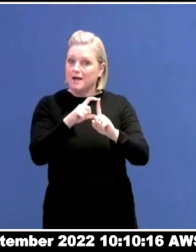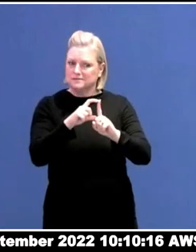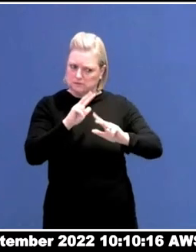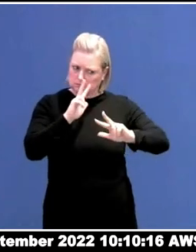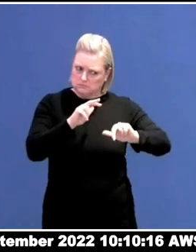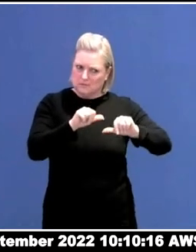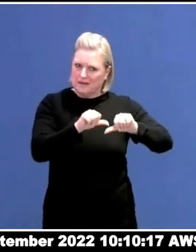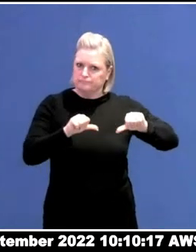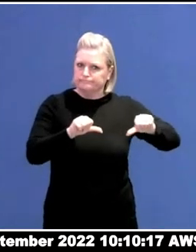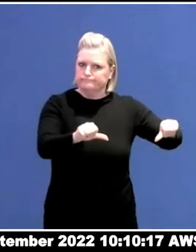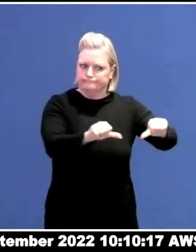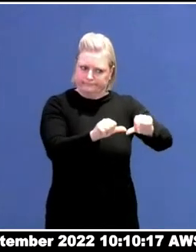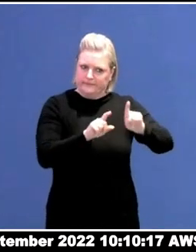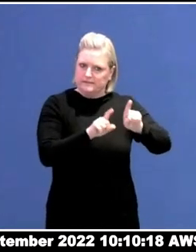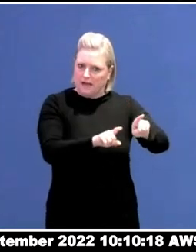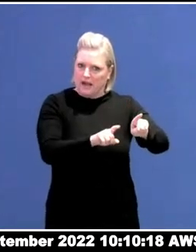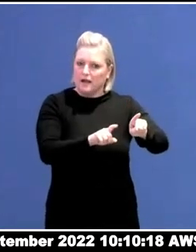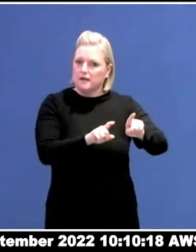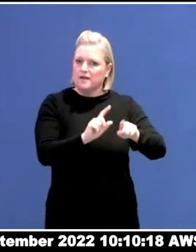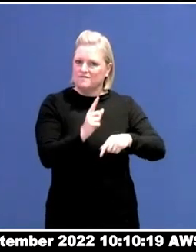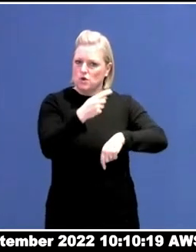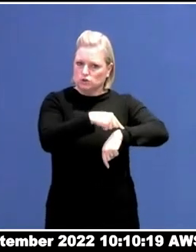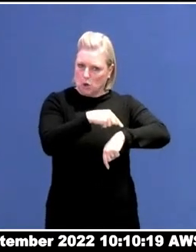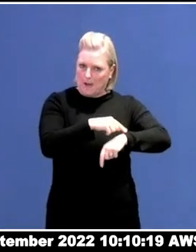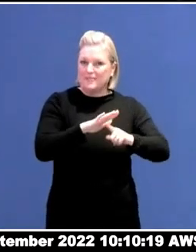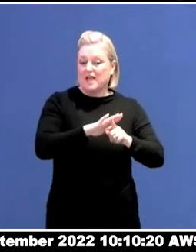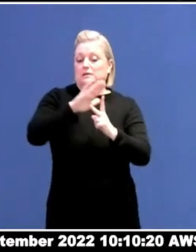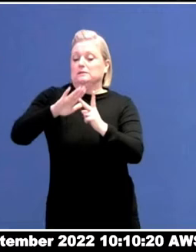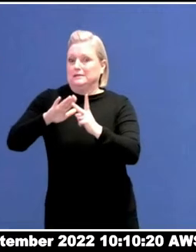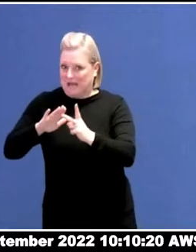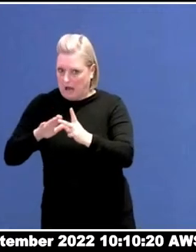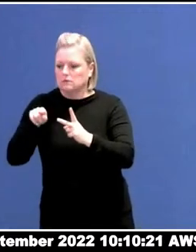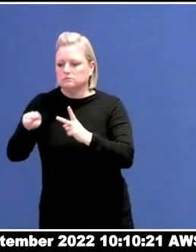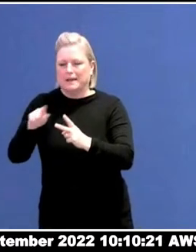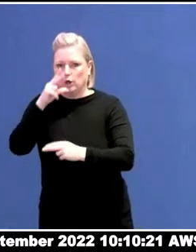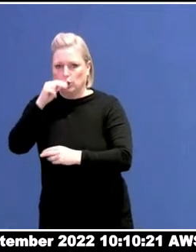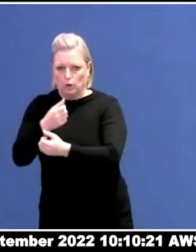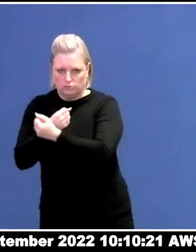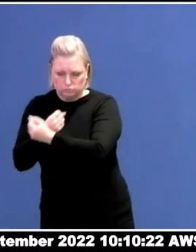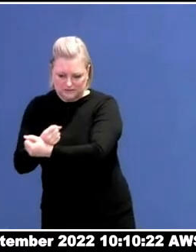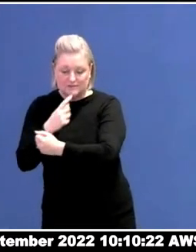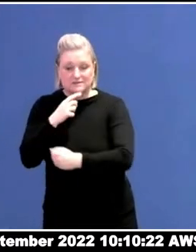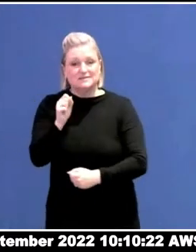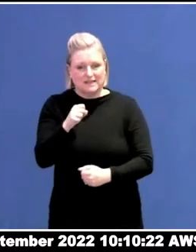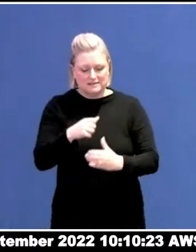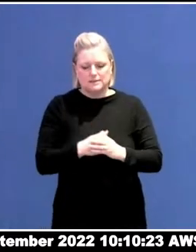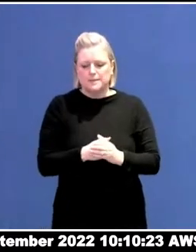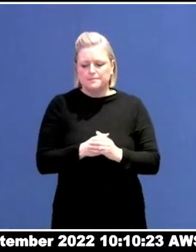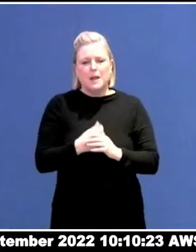Yes. MR GRIFFIN: And just picking up on your answers a moment ago, you also provided to the centre letters from the paediatrician?